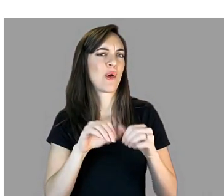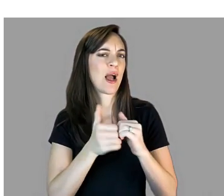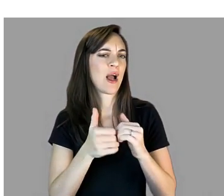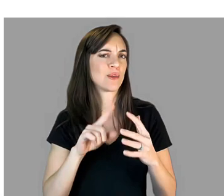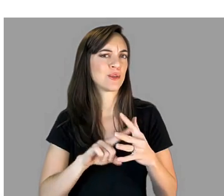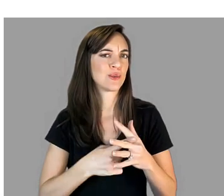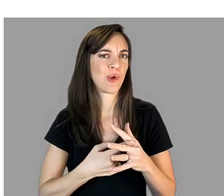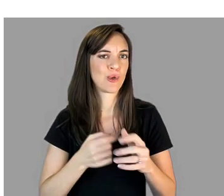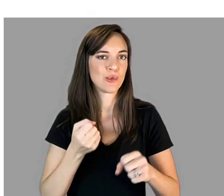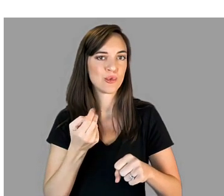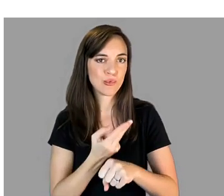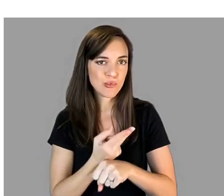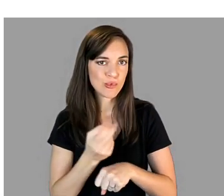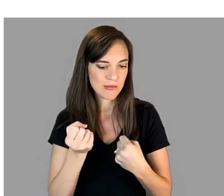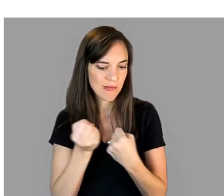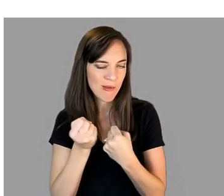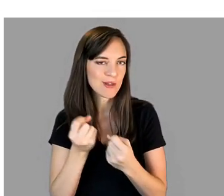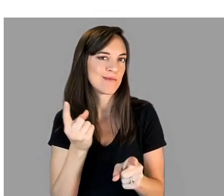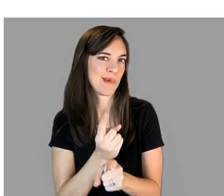and implementing appropriate accommodations.